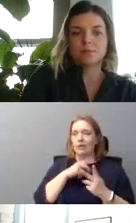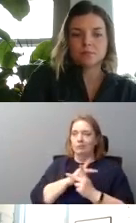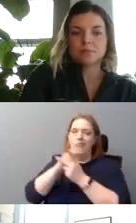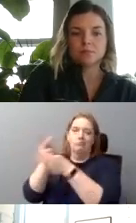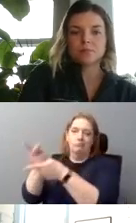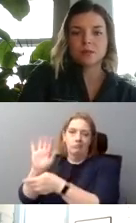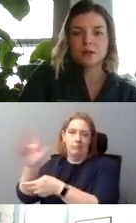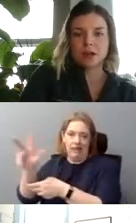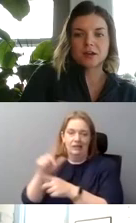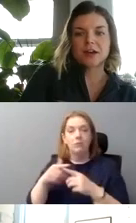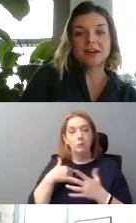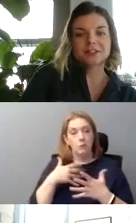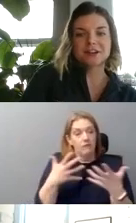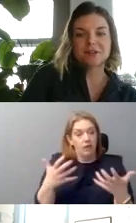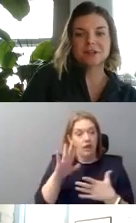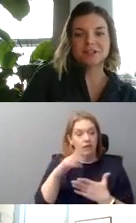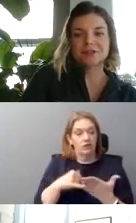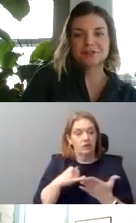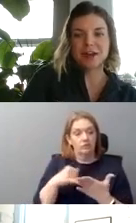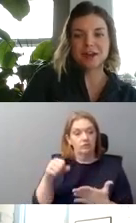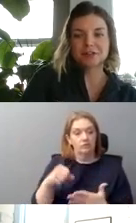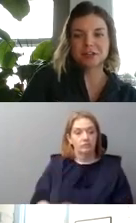R: All right, I actually have a question for Valerie: